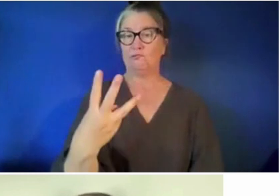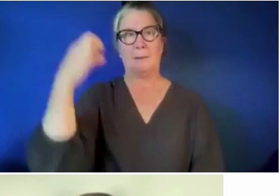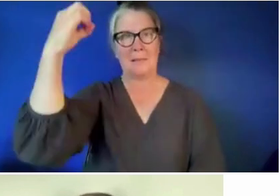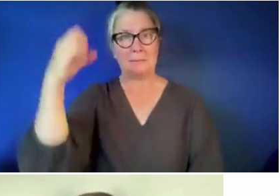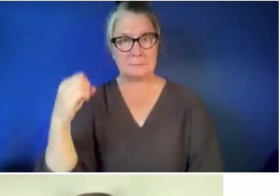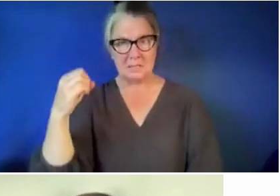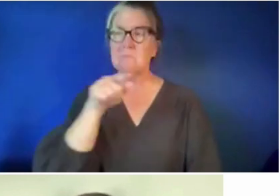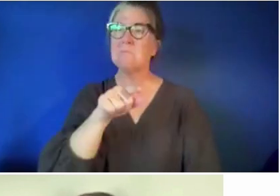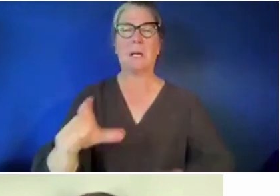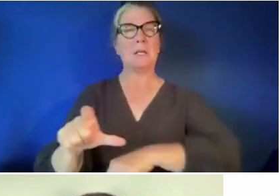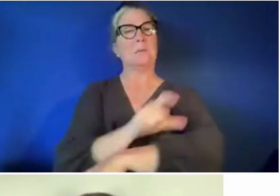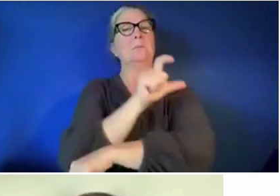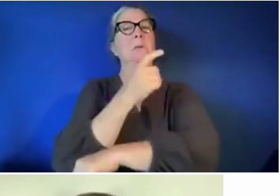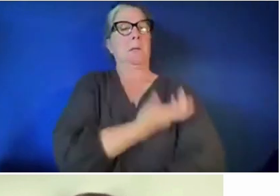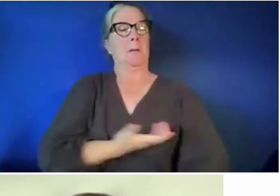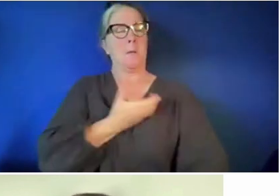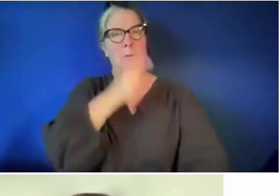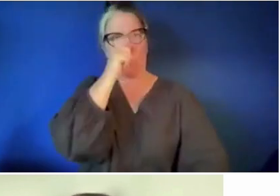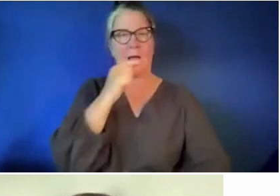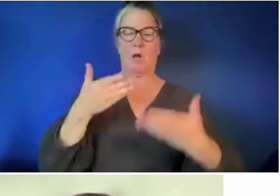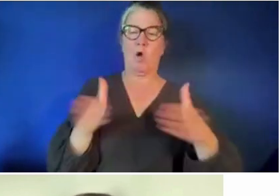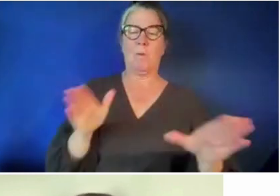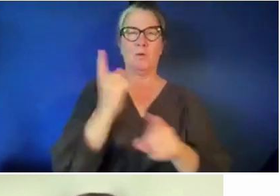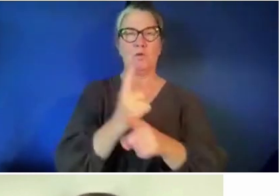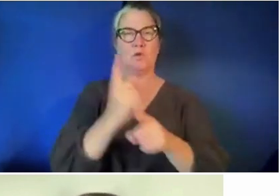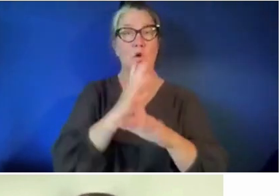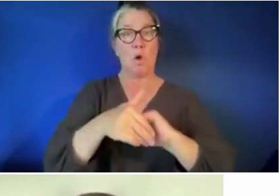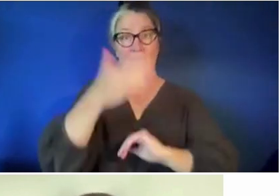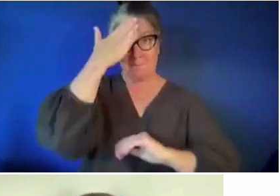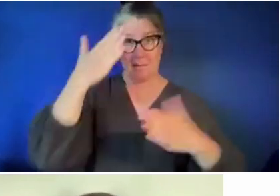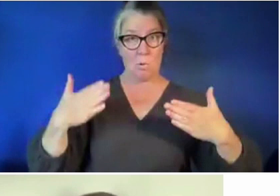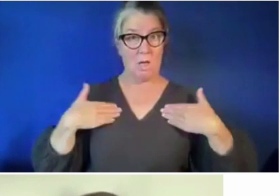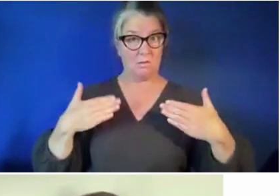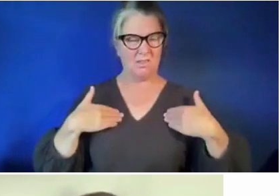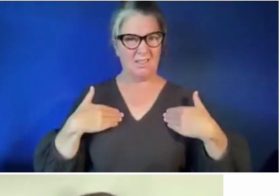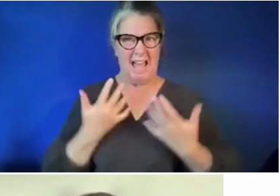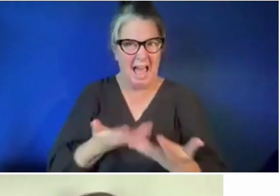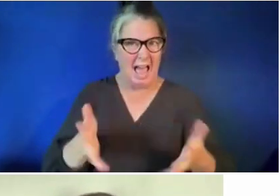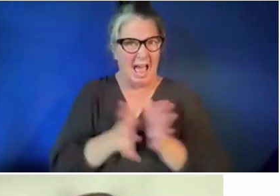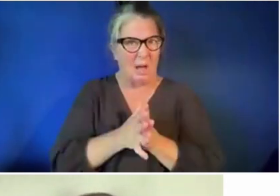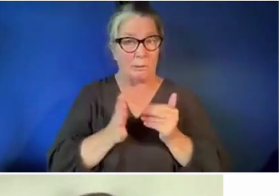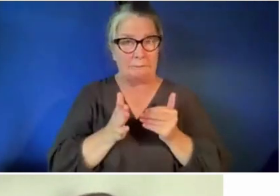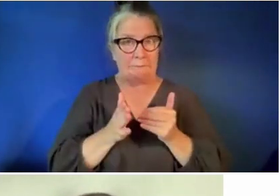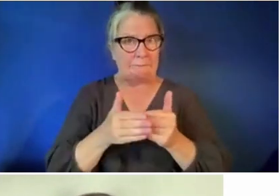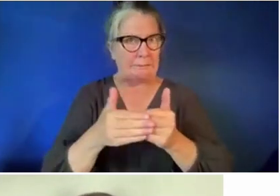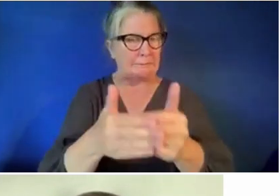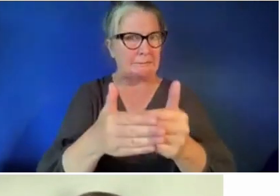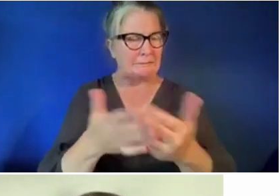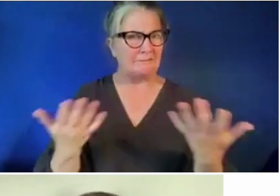What do you think can be done to change this and to create this safer, more supportive environment in teams